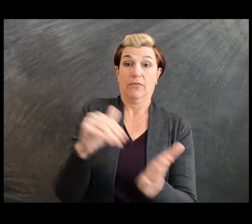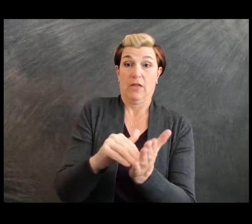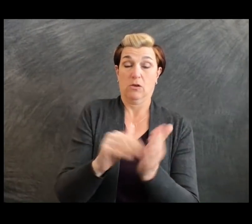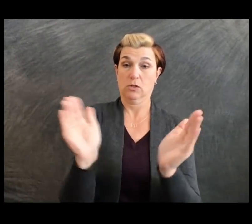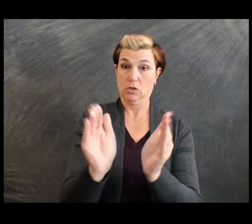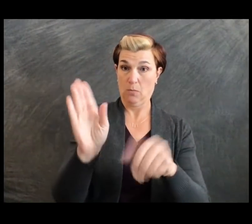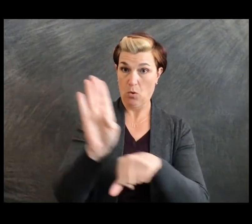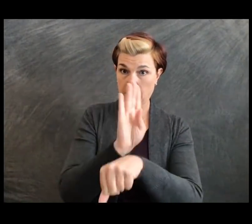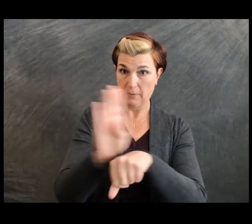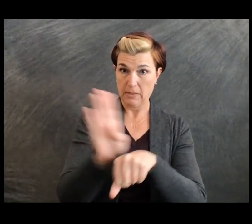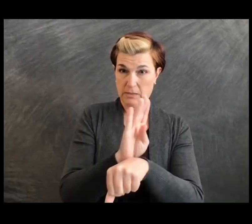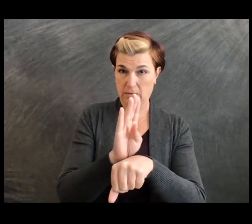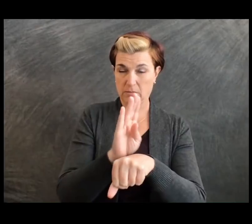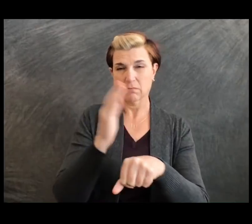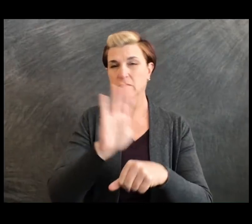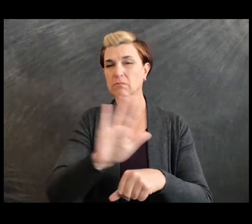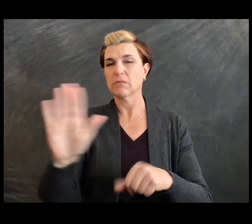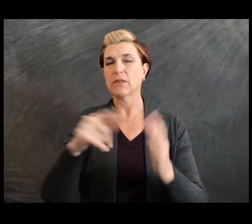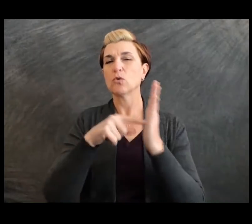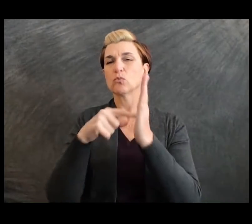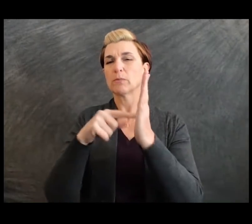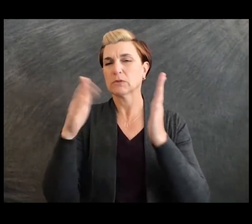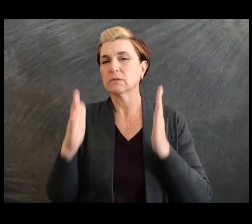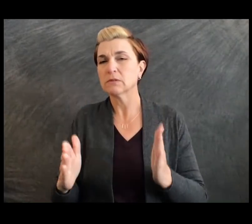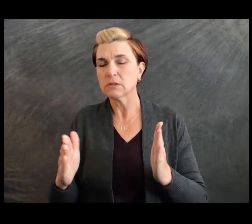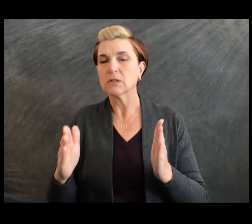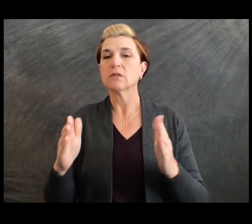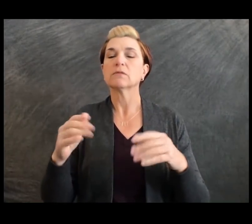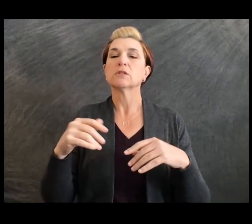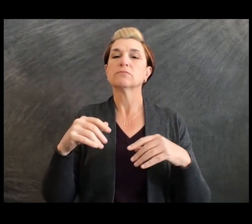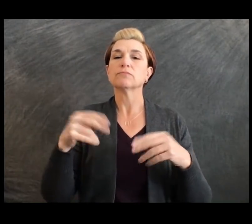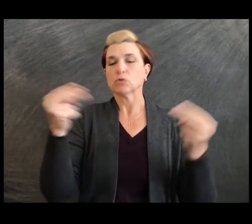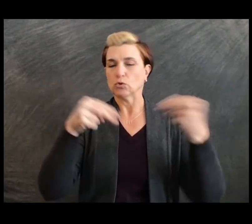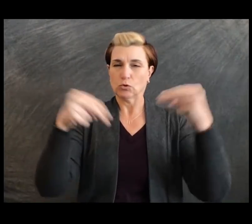businesses that's the engine of our country people don't realize that you